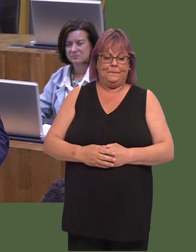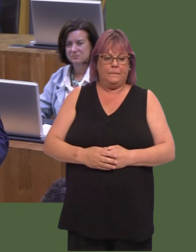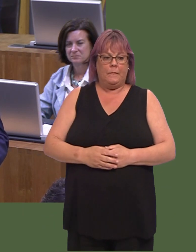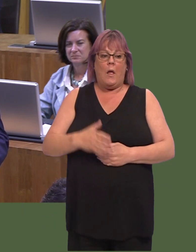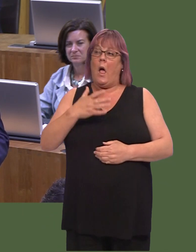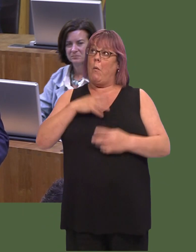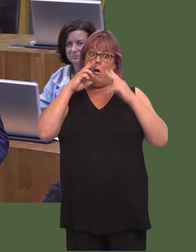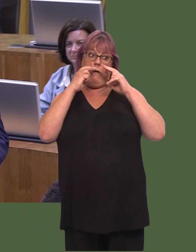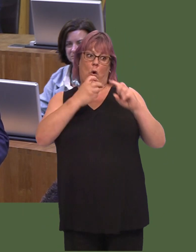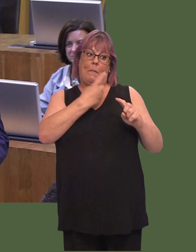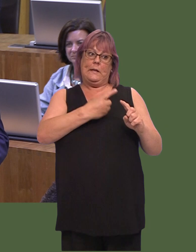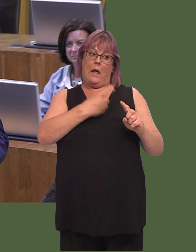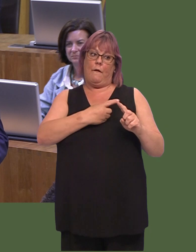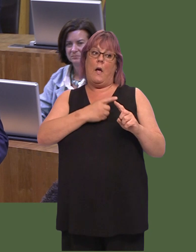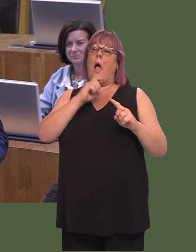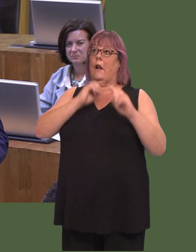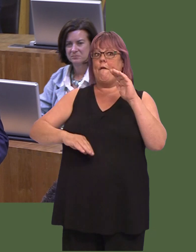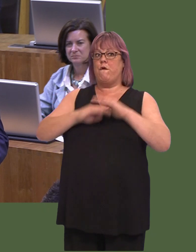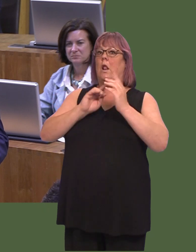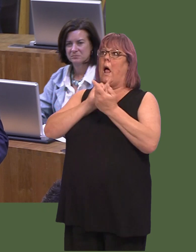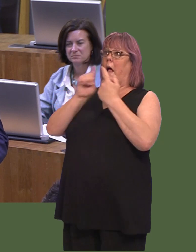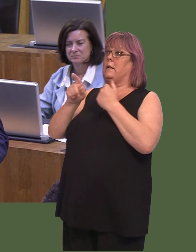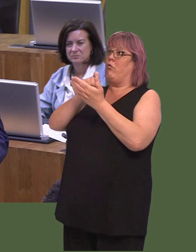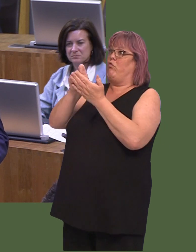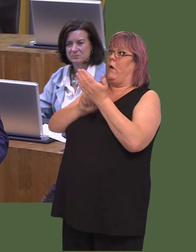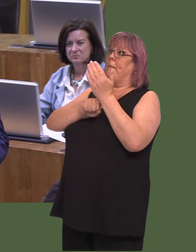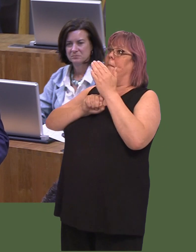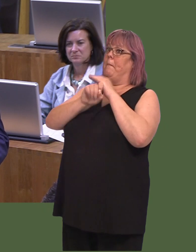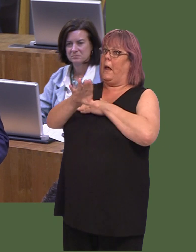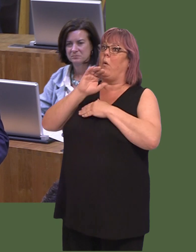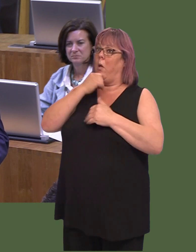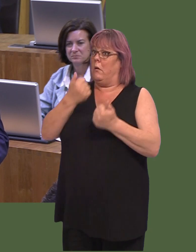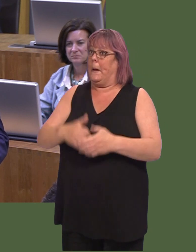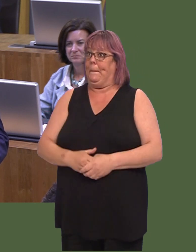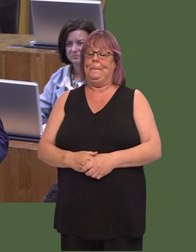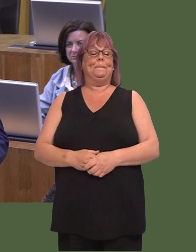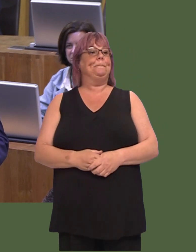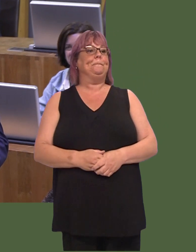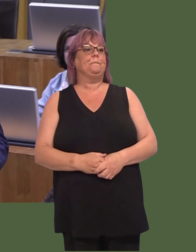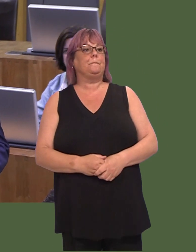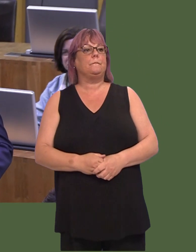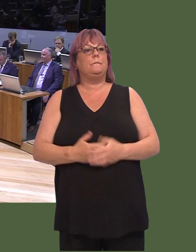If he will allow me to look at this issue and write to him with a substantive answer, he can then convey that answer to those who've expressed their concerns.